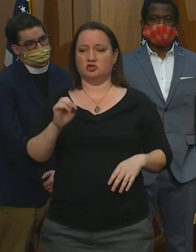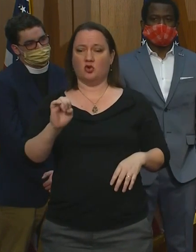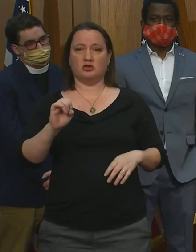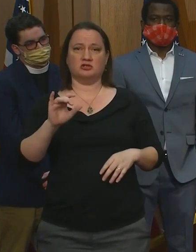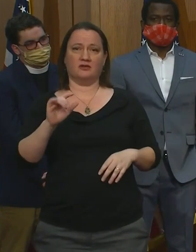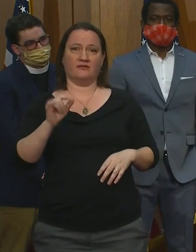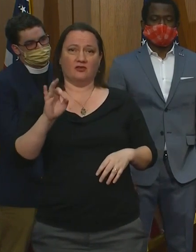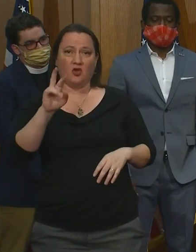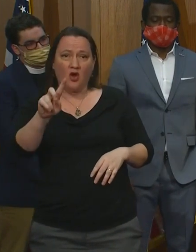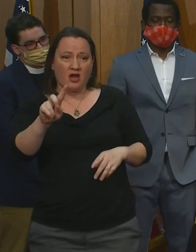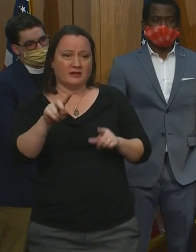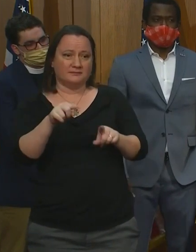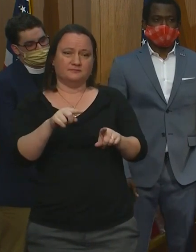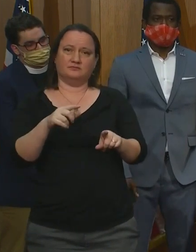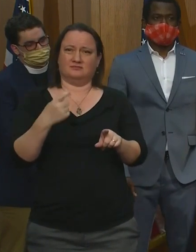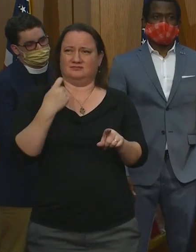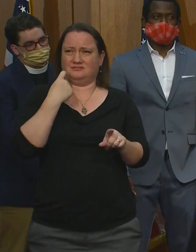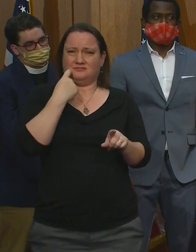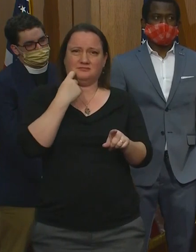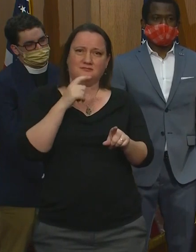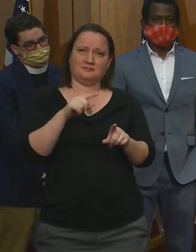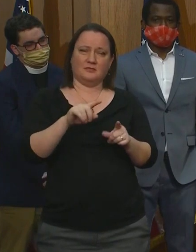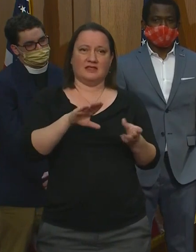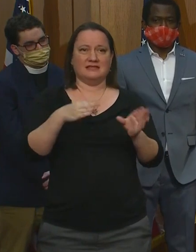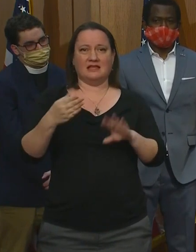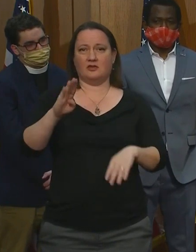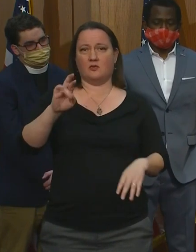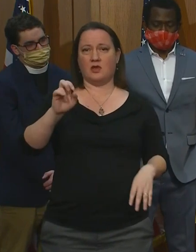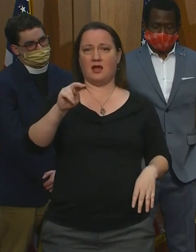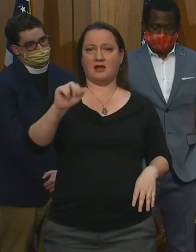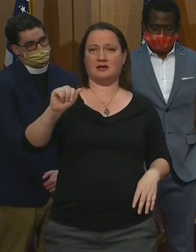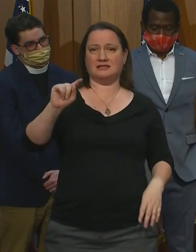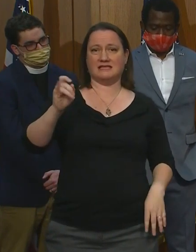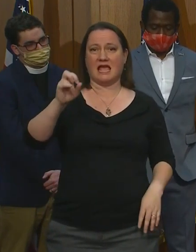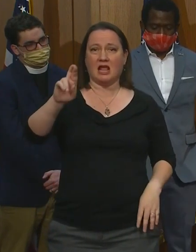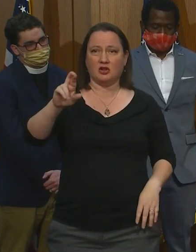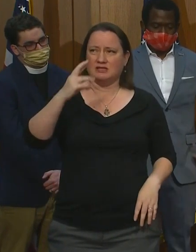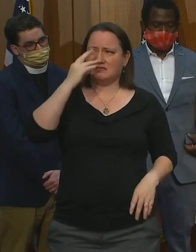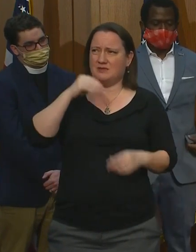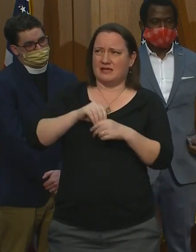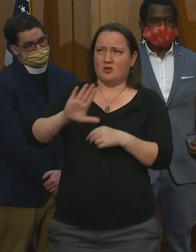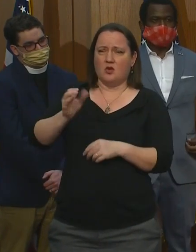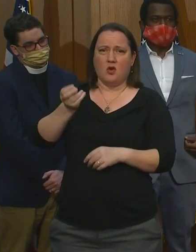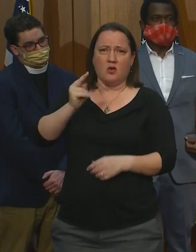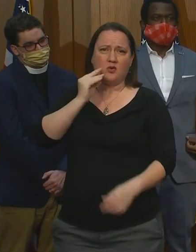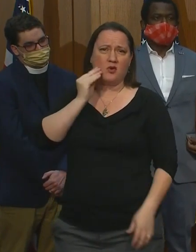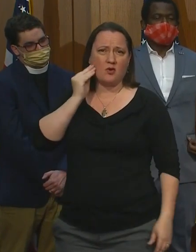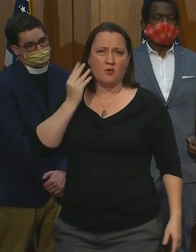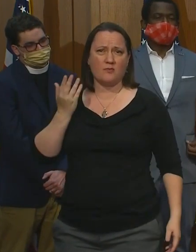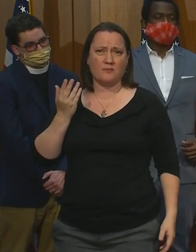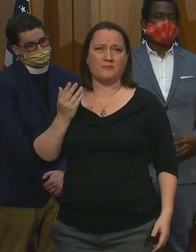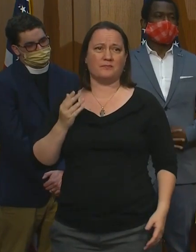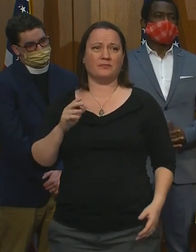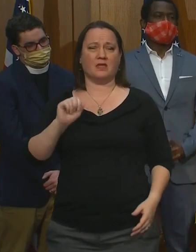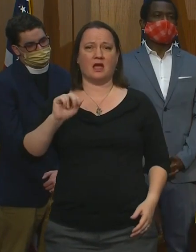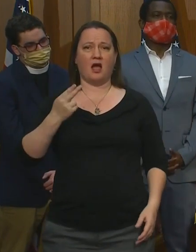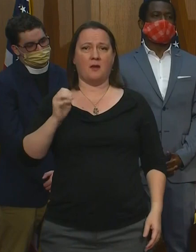RESISTANCE. IN THE DEATH OF GEORGE FLOYD. ON A CURB IN MINNEAPOLIS IN THE DEPTHS OF